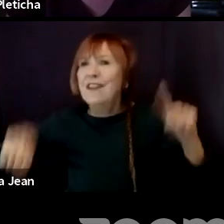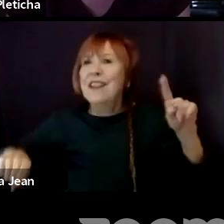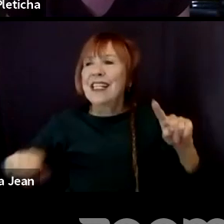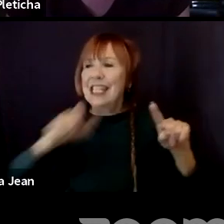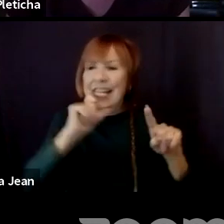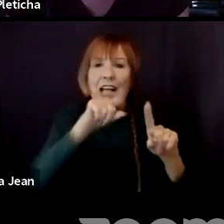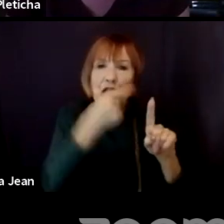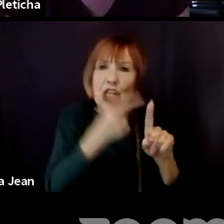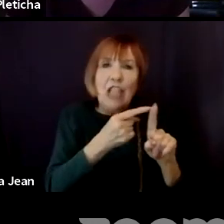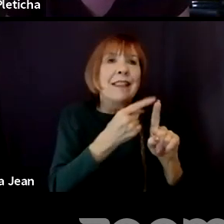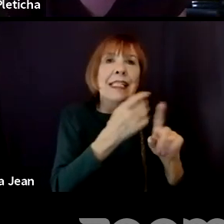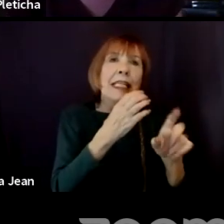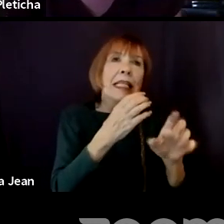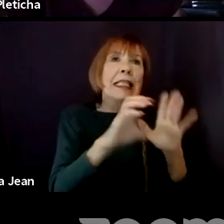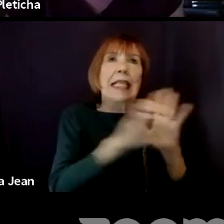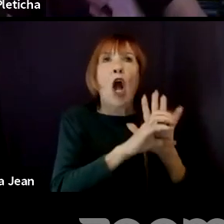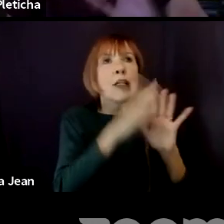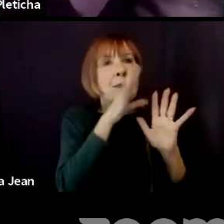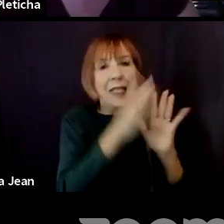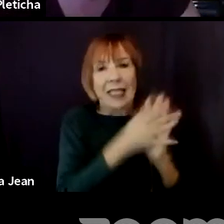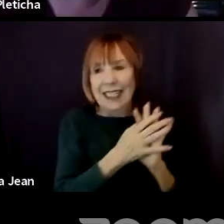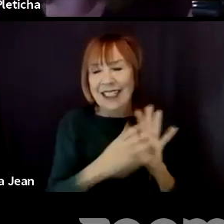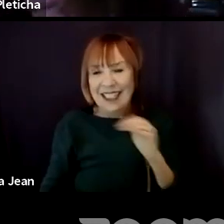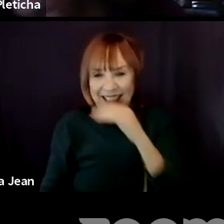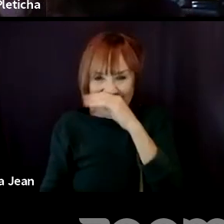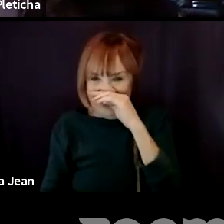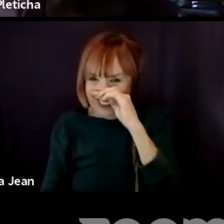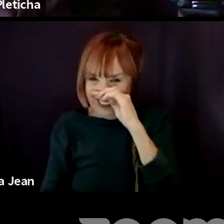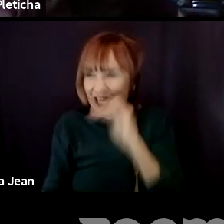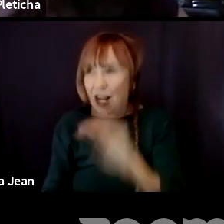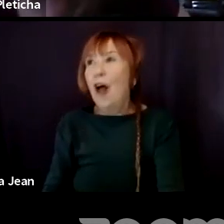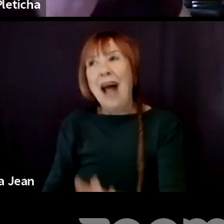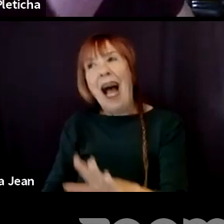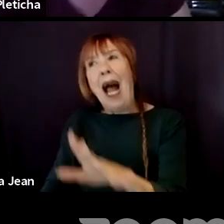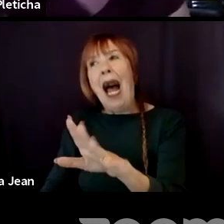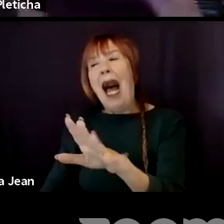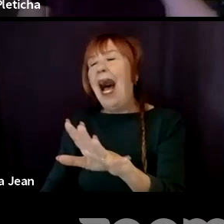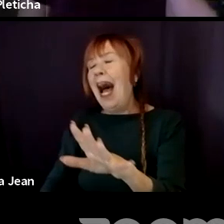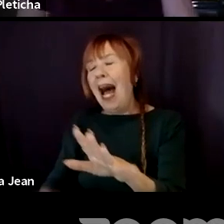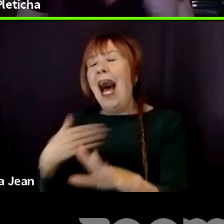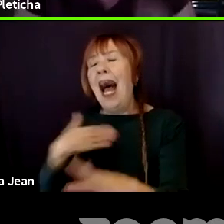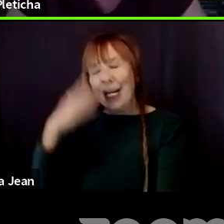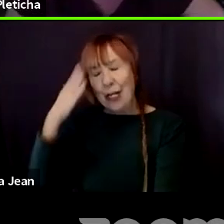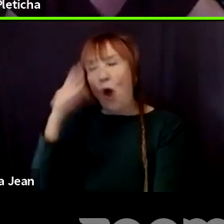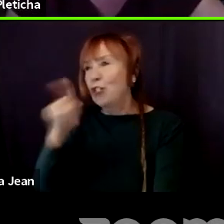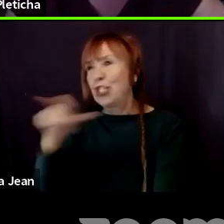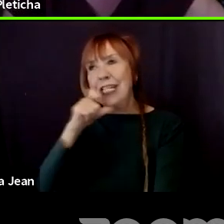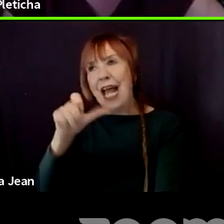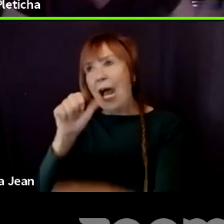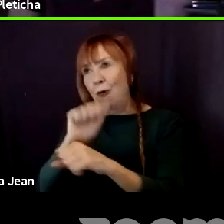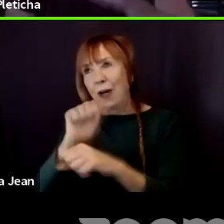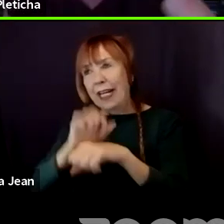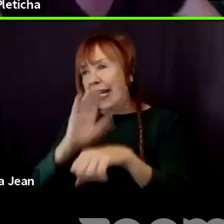would have her on Silicon Valley, if she was not funny. Can it be surprise, I'm not sure.